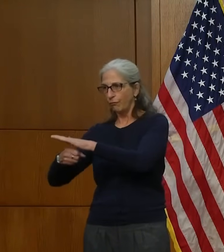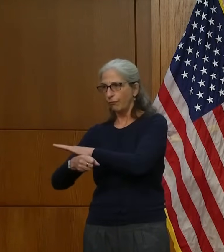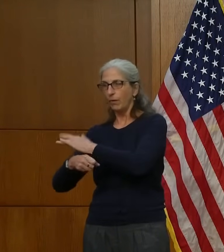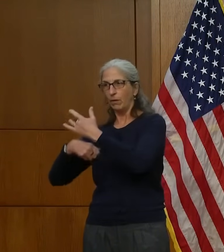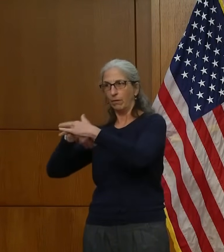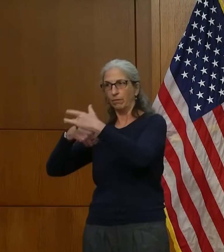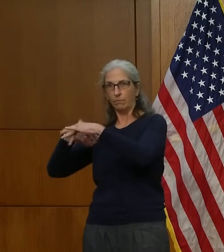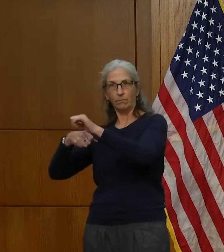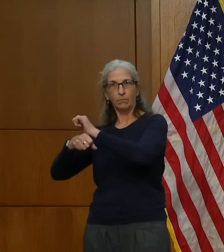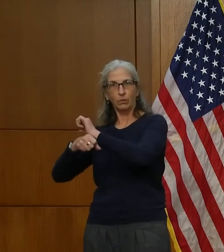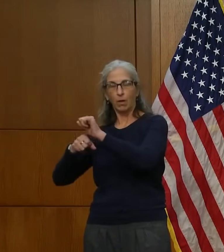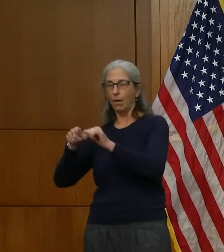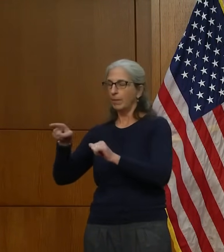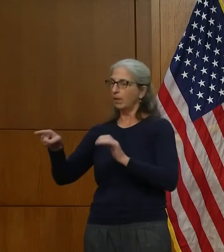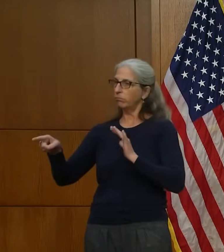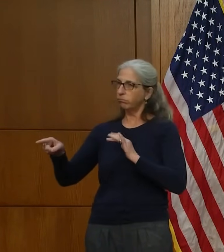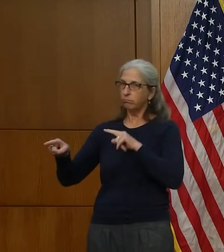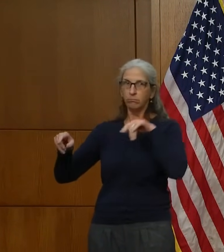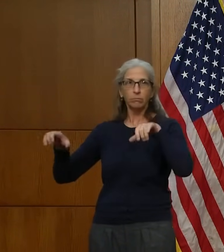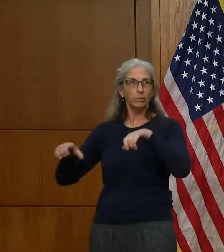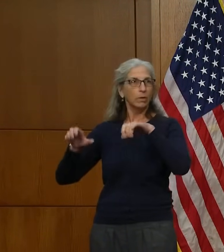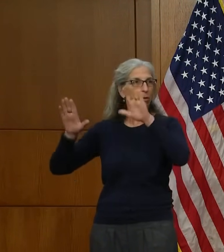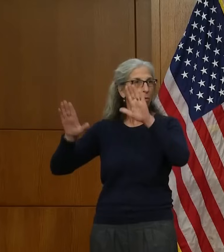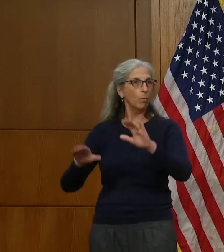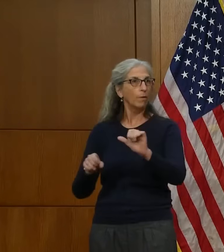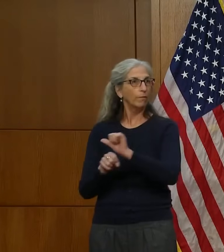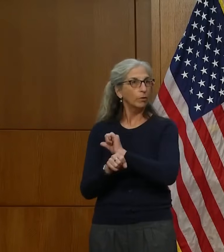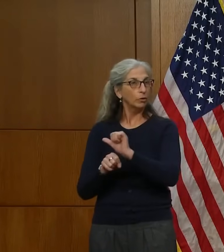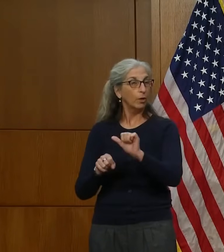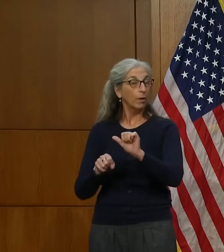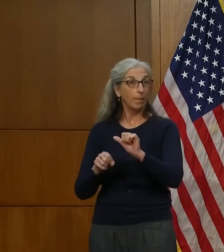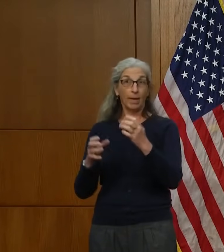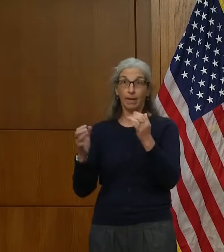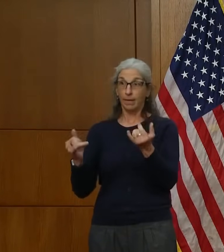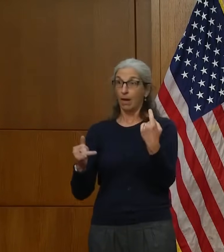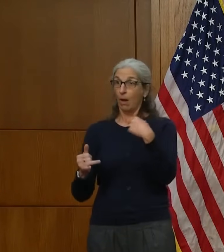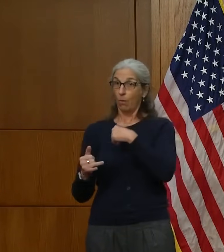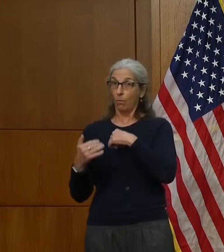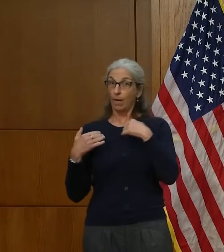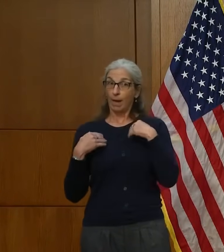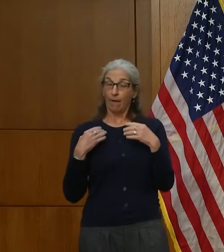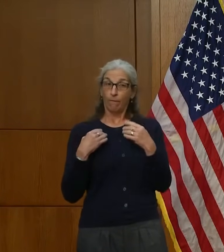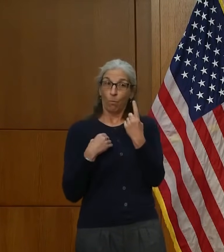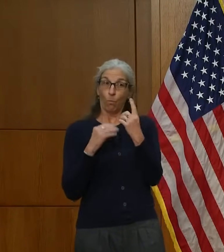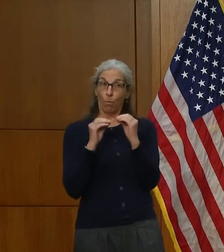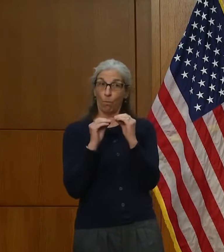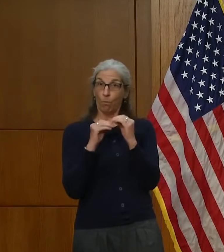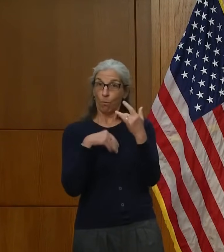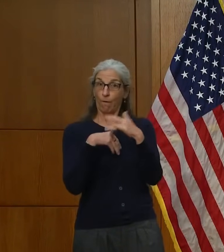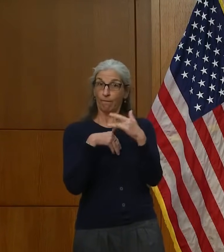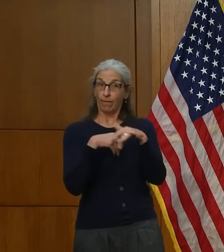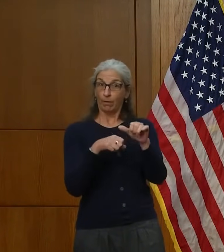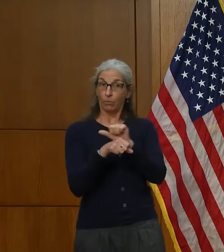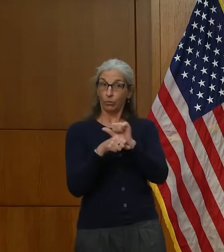HUDSON SEVERAL MONTHS AGO TO FILL A NEW OPENING. HE'S DONE